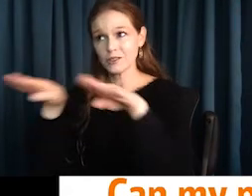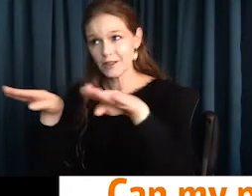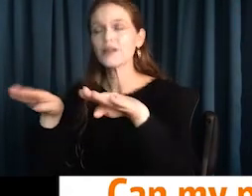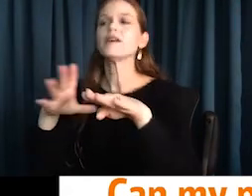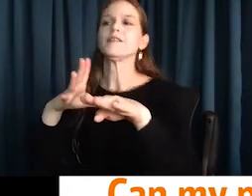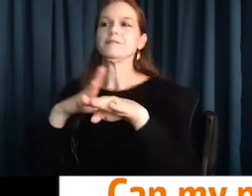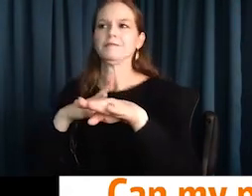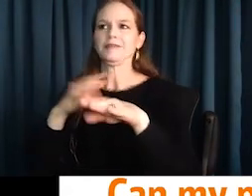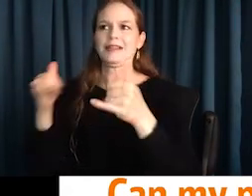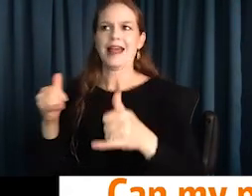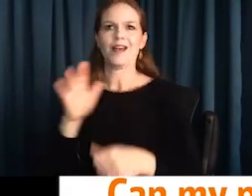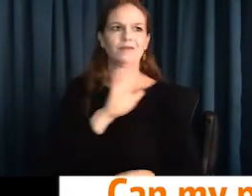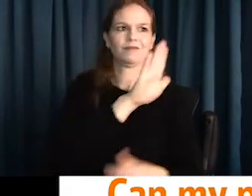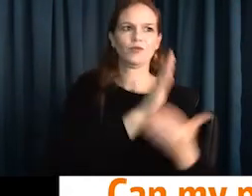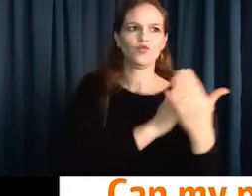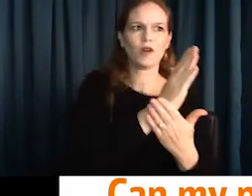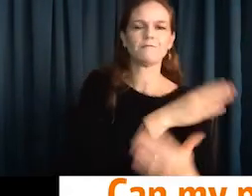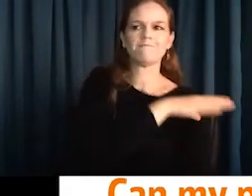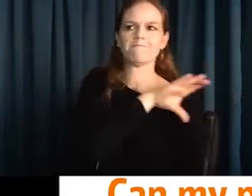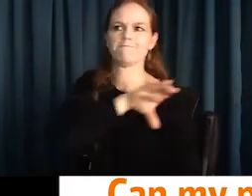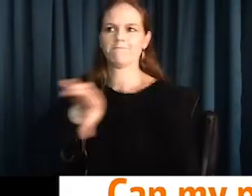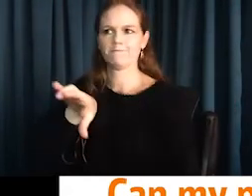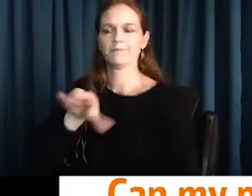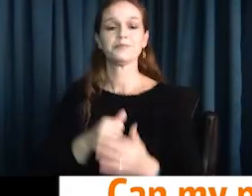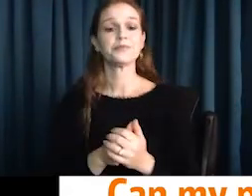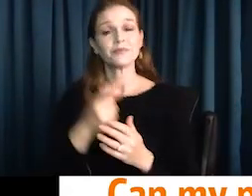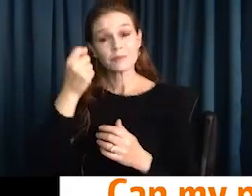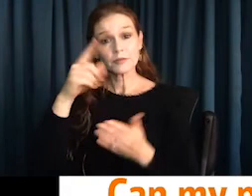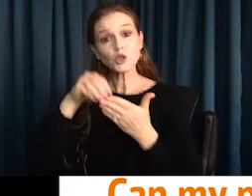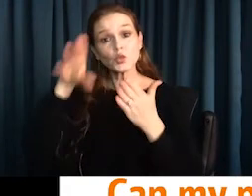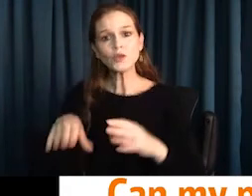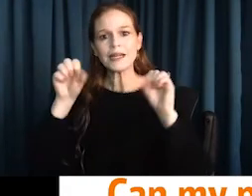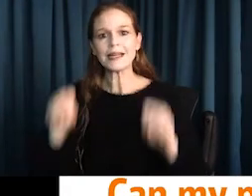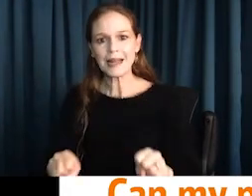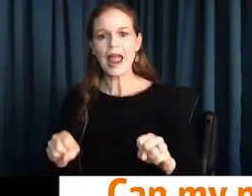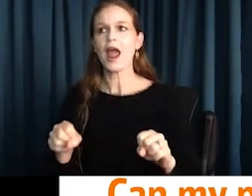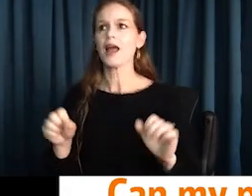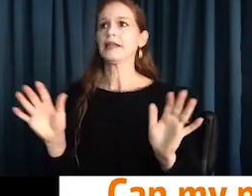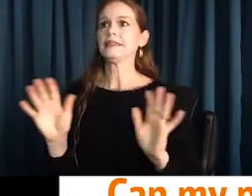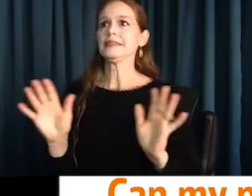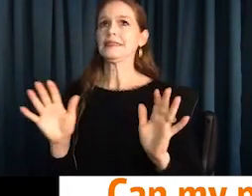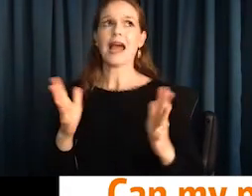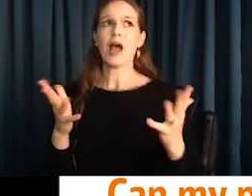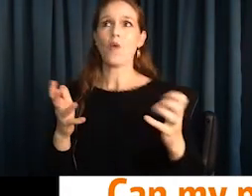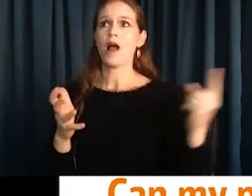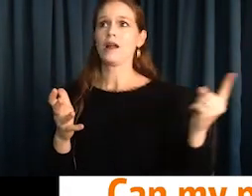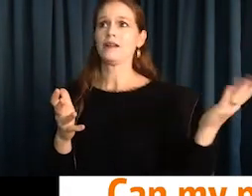Unless the student wishes to grant permission in written form to another caretaker or parent